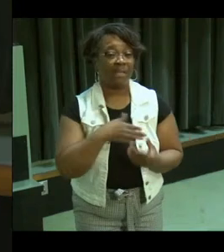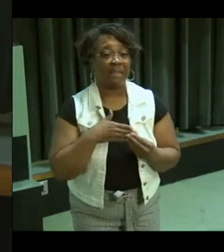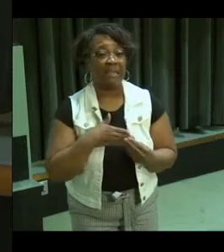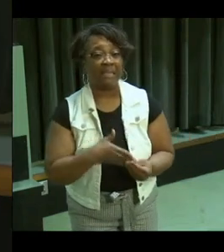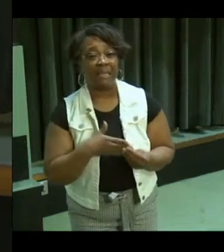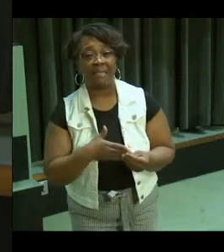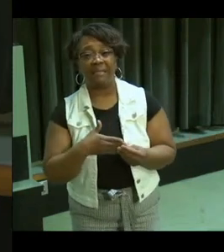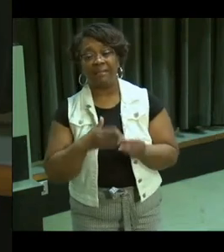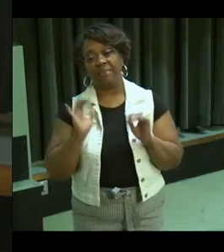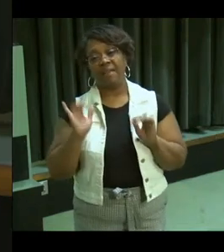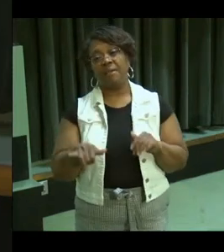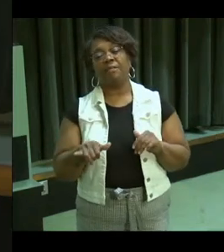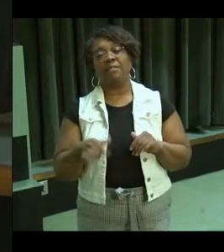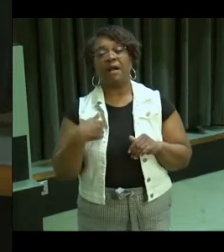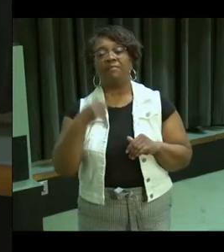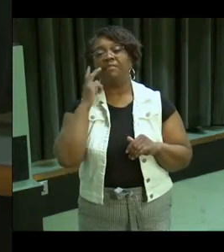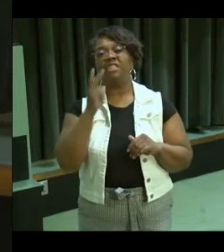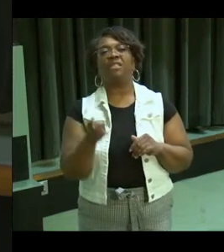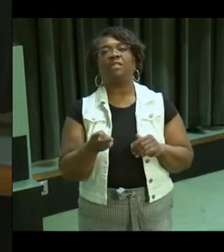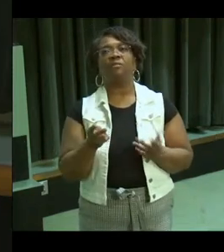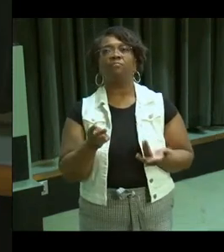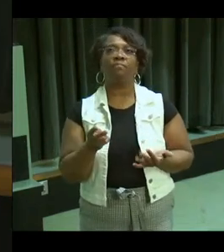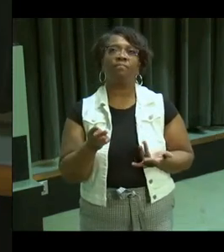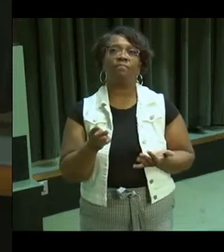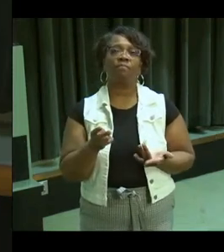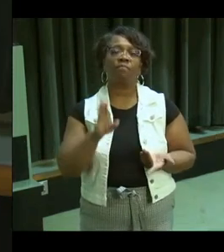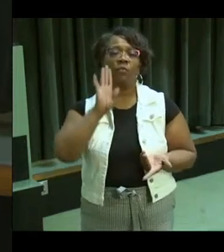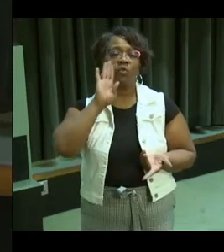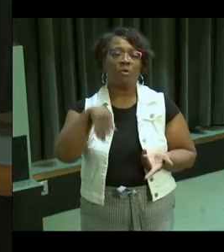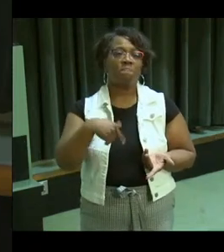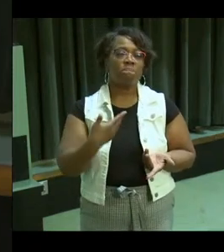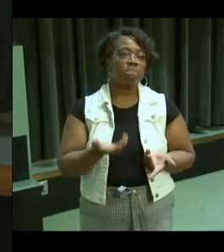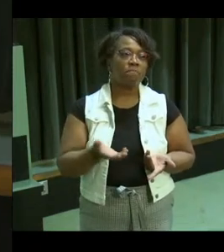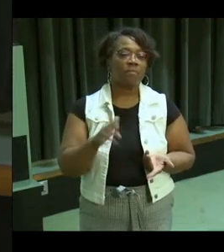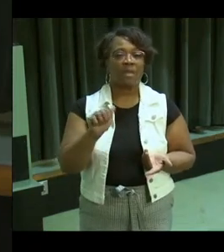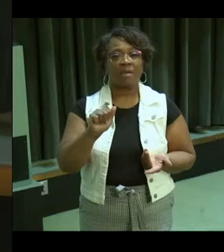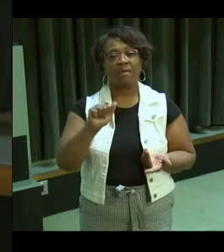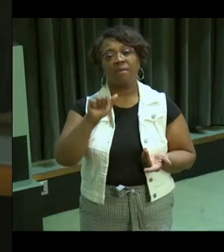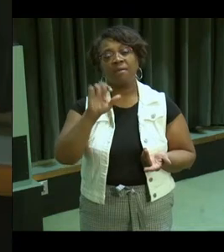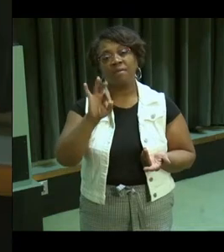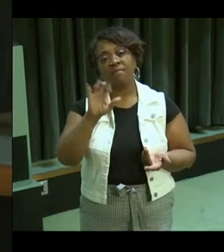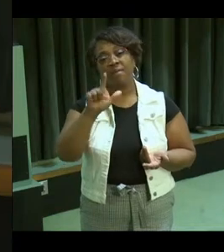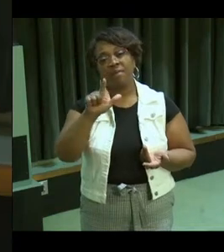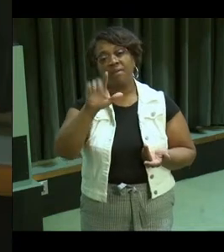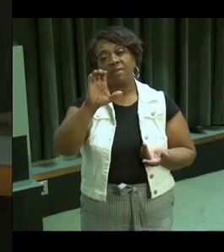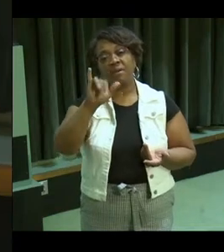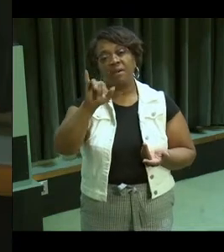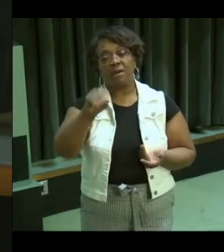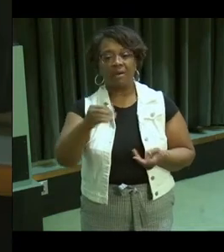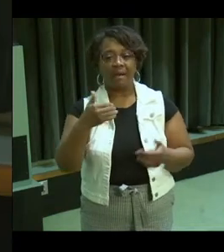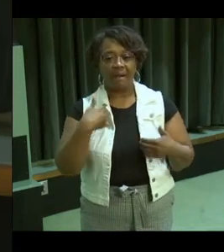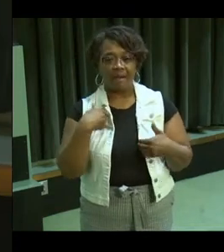we take a lead in that. And I've